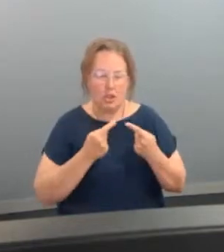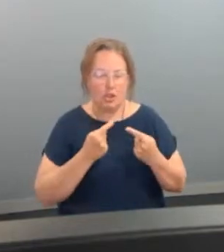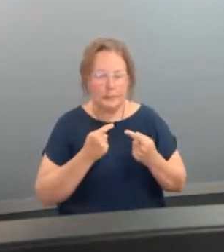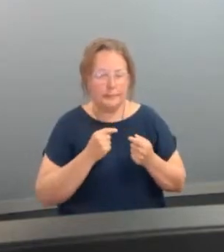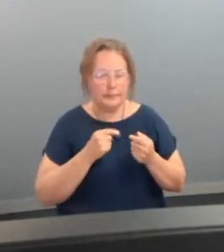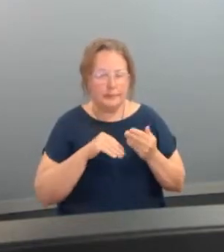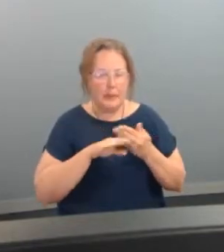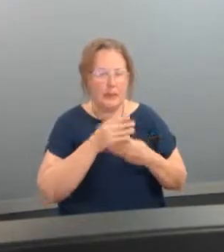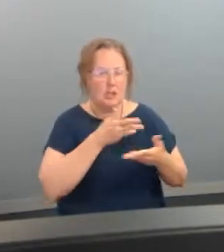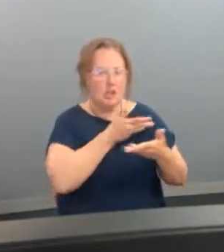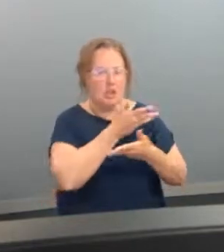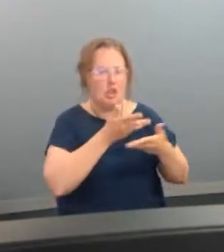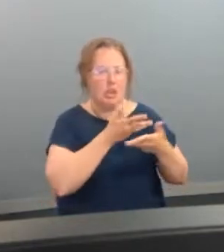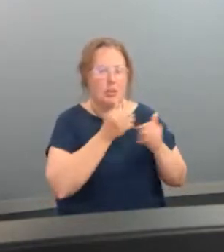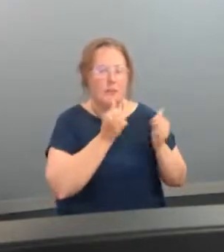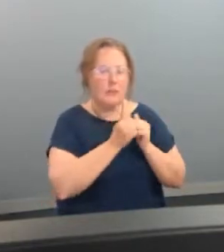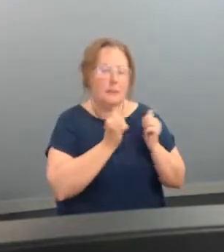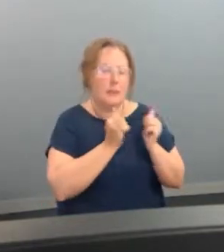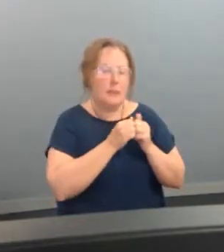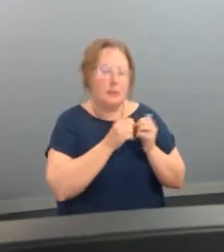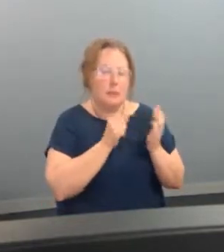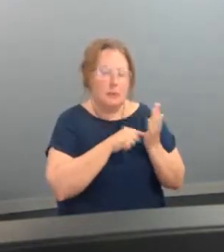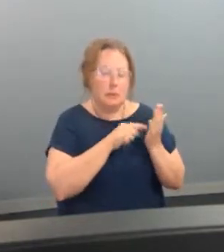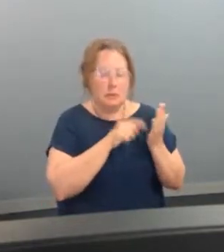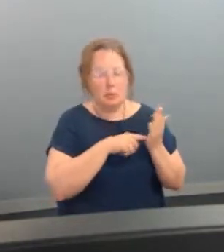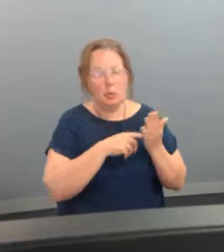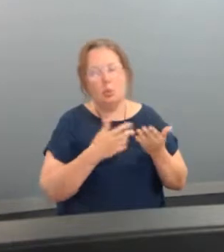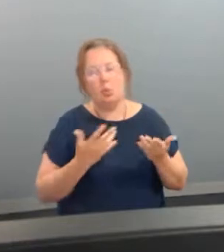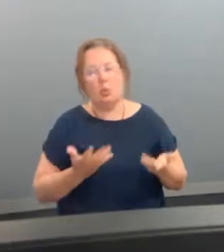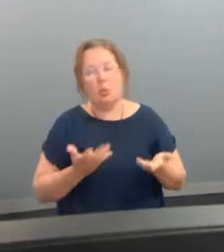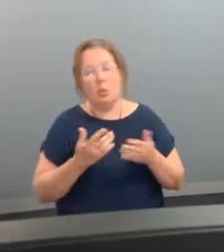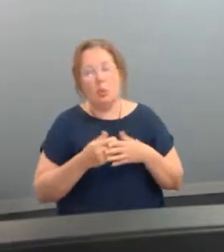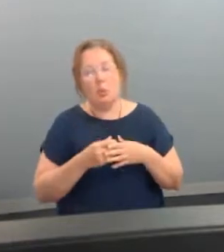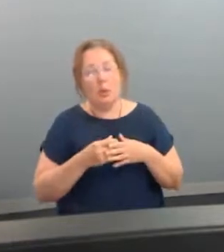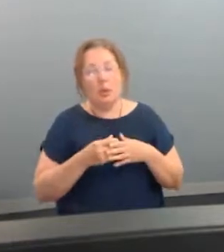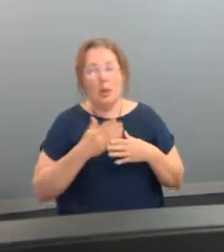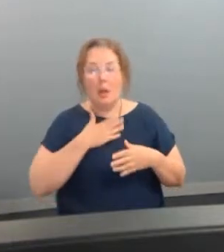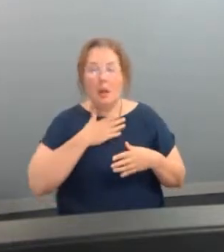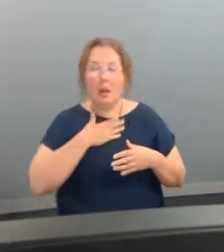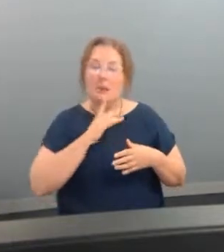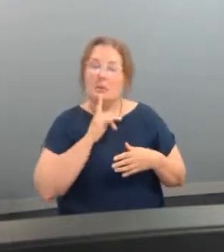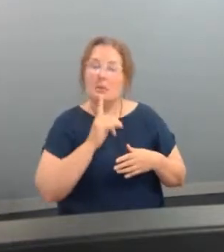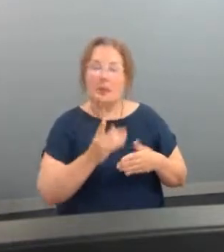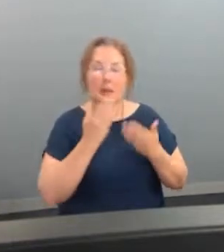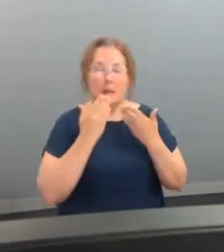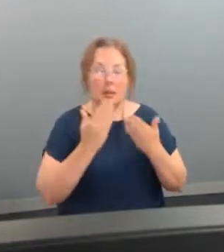insightful for us in terms of the gaps in information that